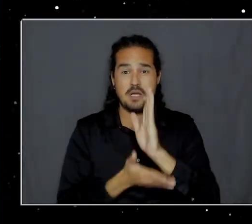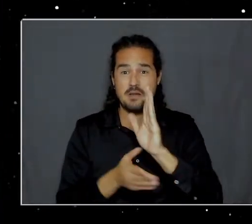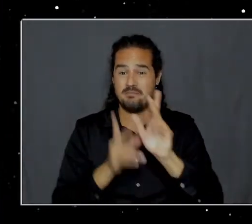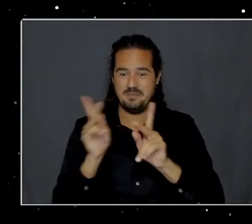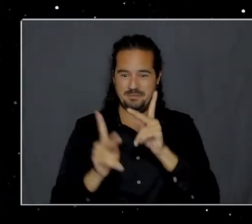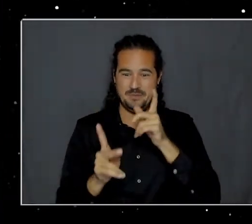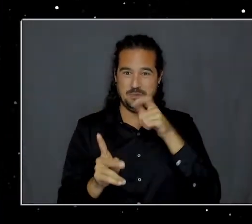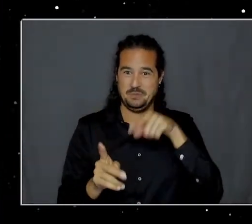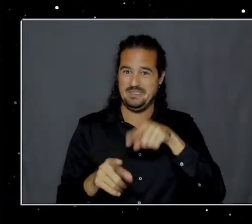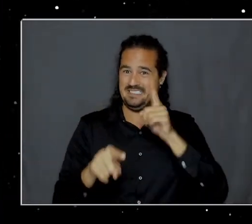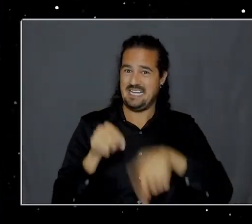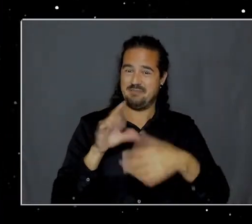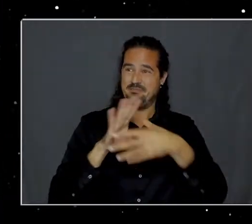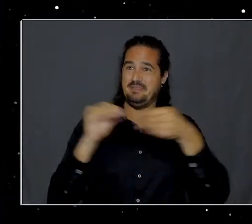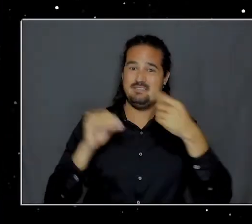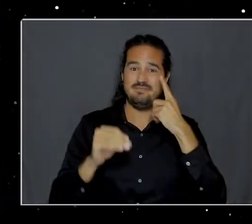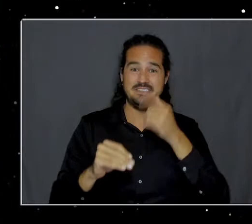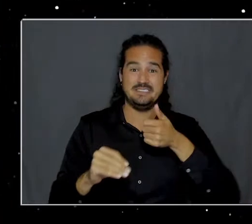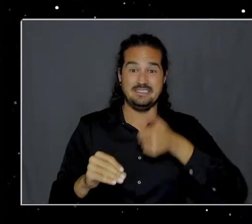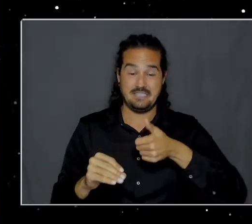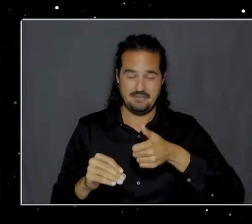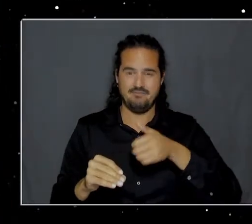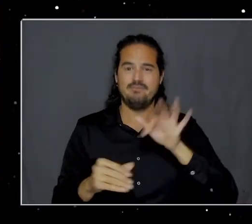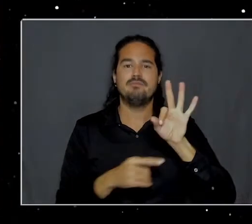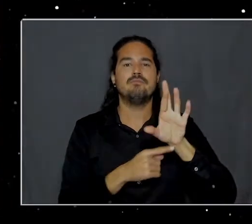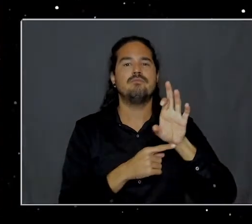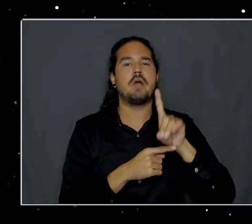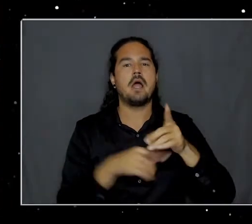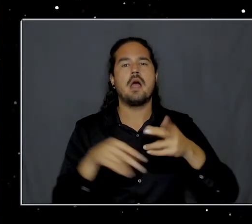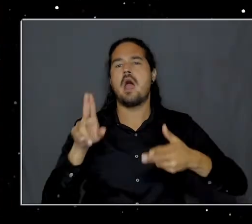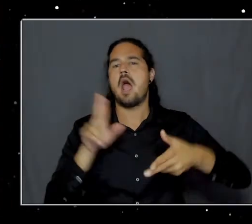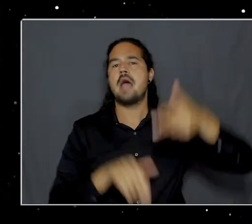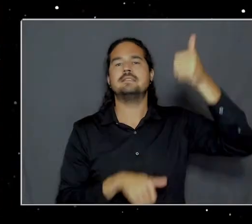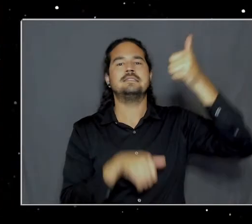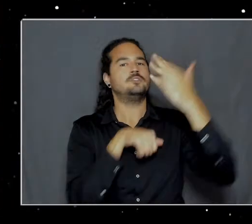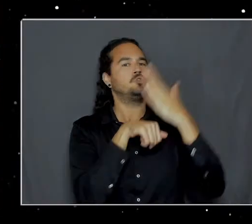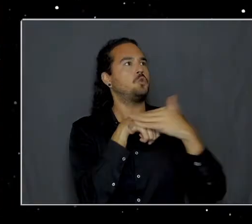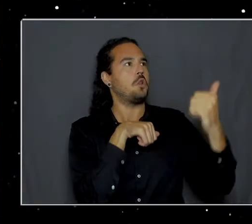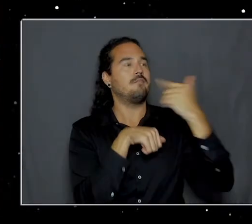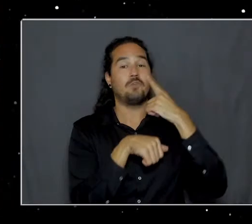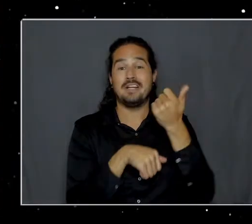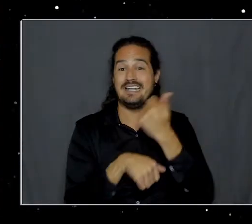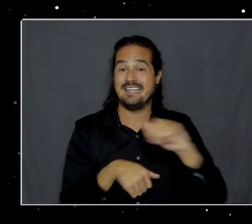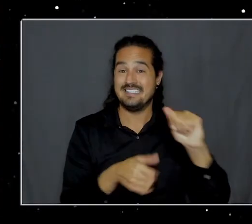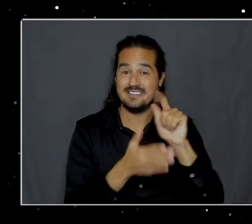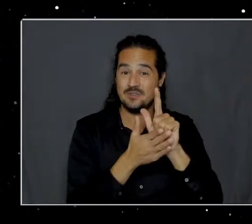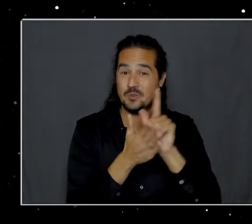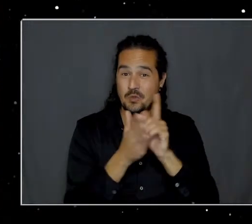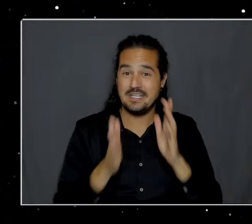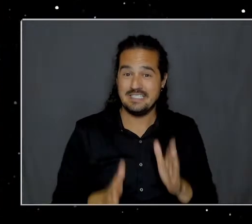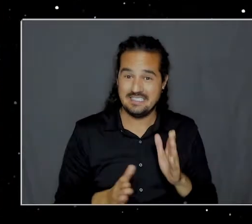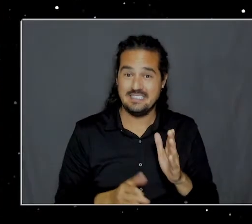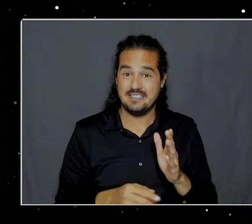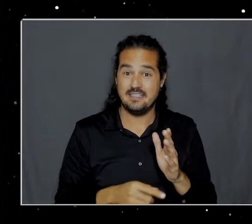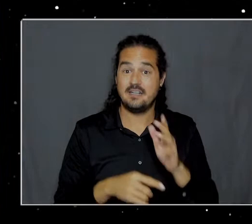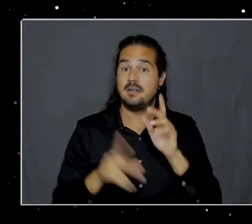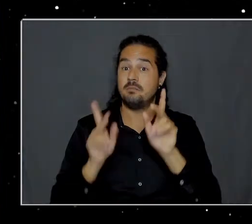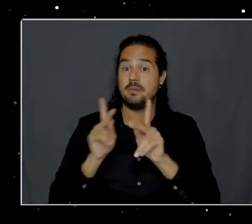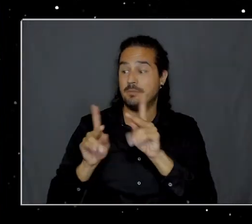SPEAK FOR THEMSELVES. I MEAN, THAT'S WHAT I THINK ALWAYS THE HIGHEST CALLING FOR ANY LAWYER